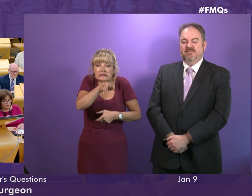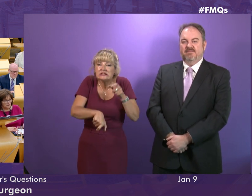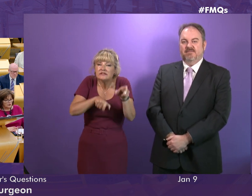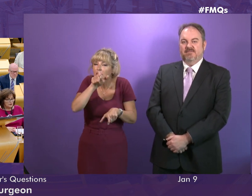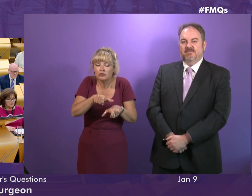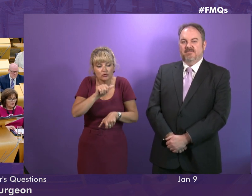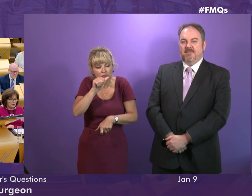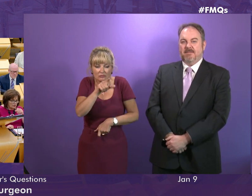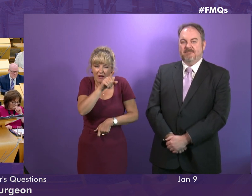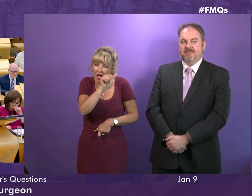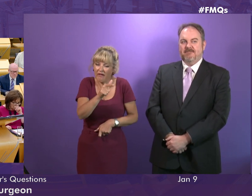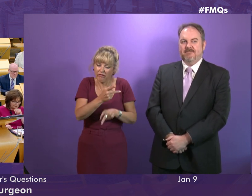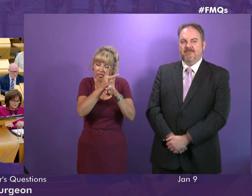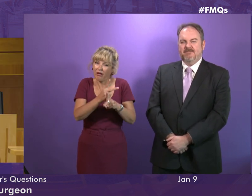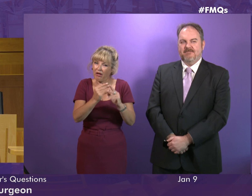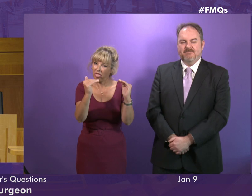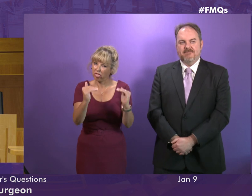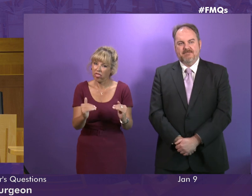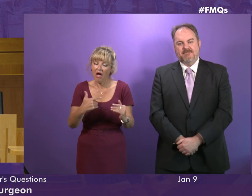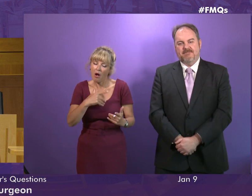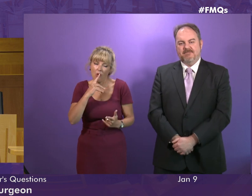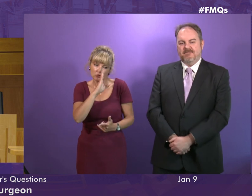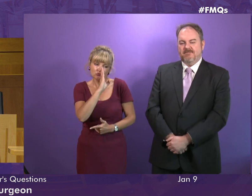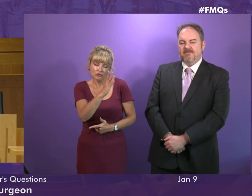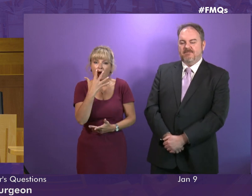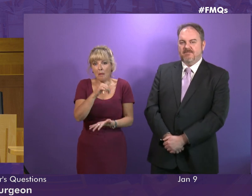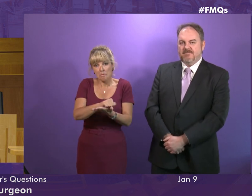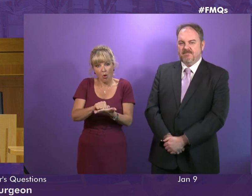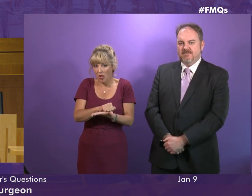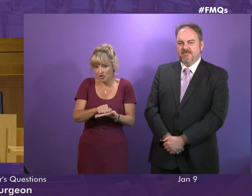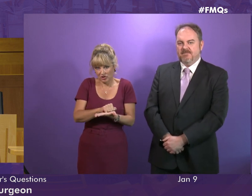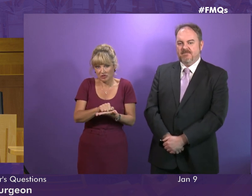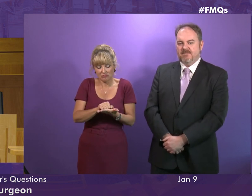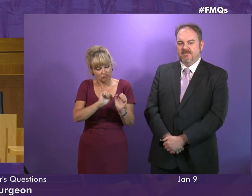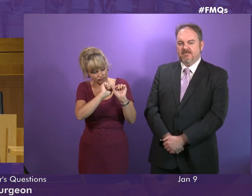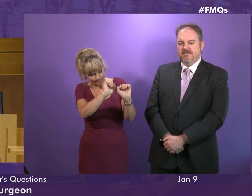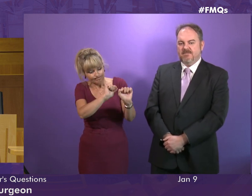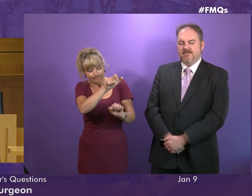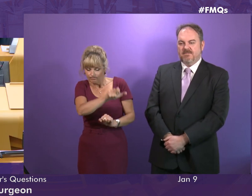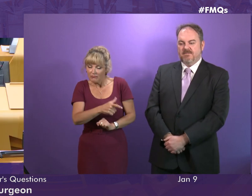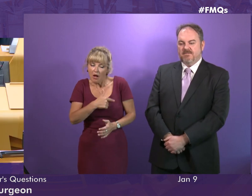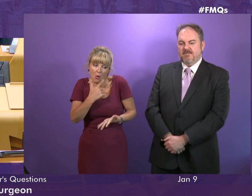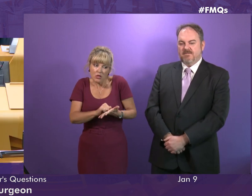of care that they have the right to expect from the national health service, I always apologise to them readily, and I will do that to Neil Findlay’s constituent.